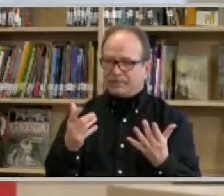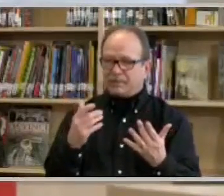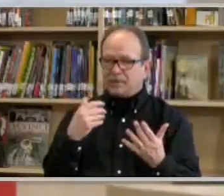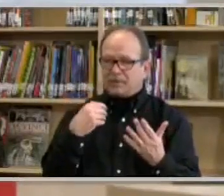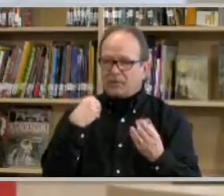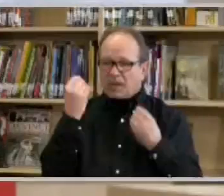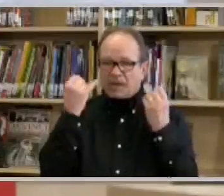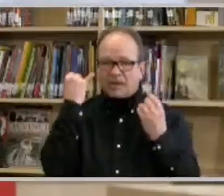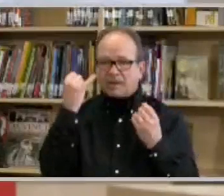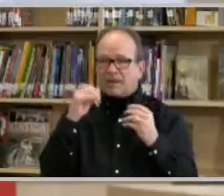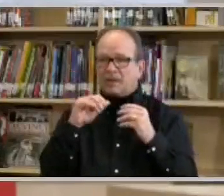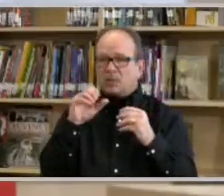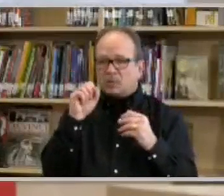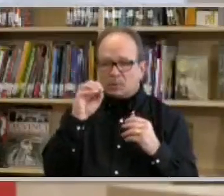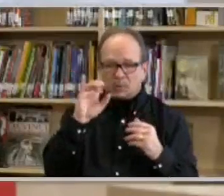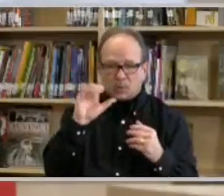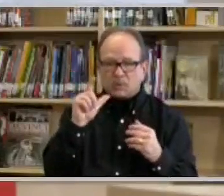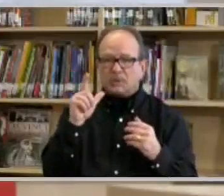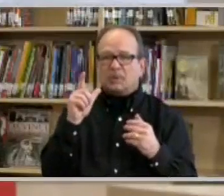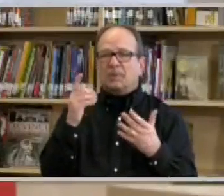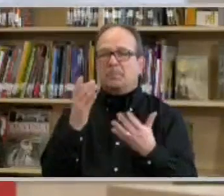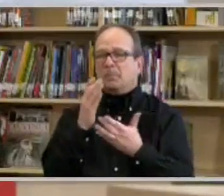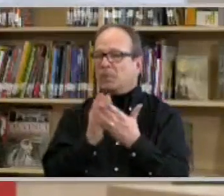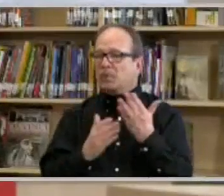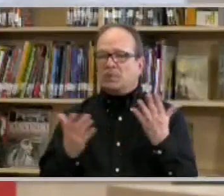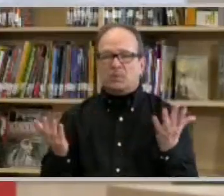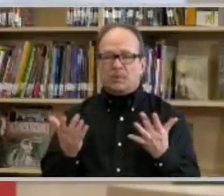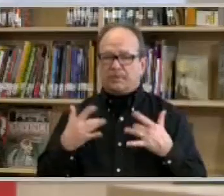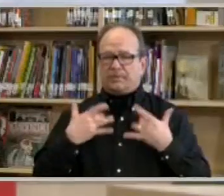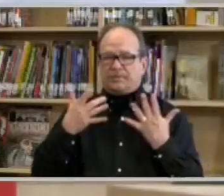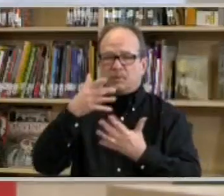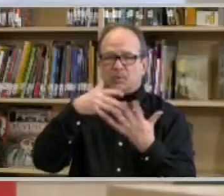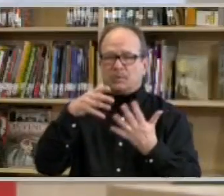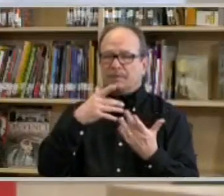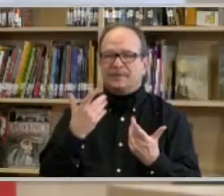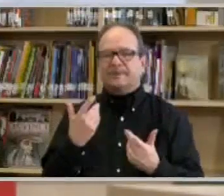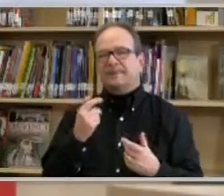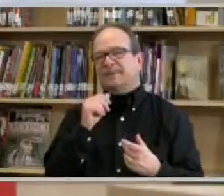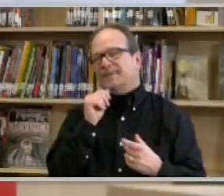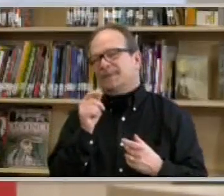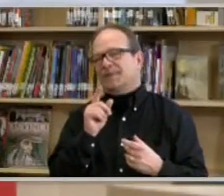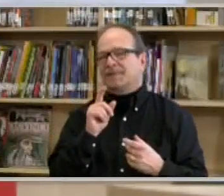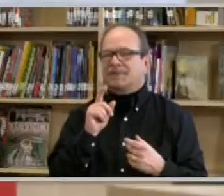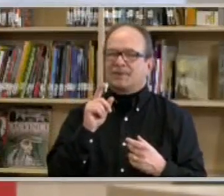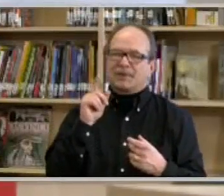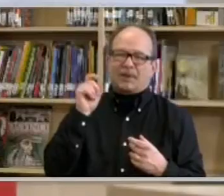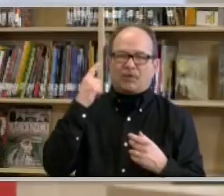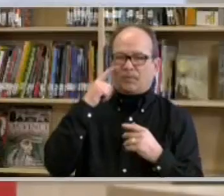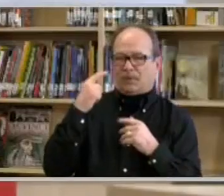ANYBODY HAVE ANY IDEAS AROUND THE SOCIAL COMPONENT OF WHAT WE